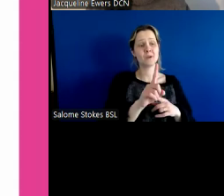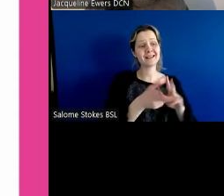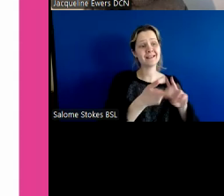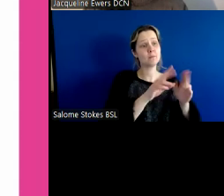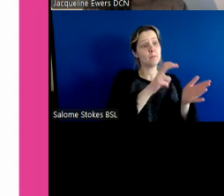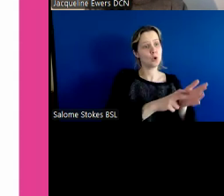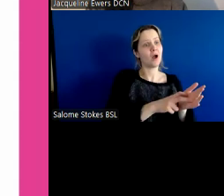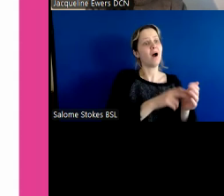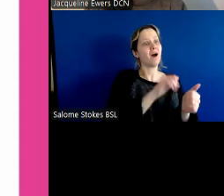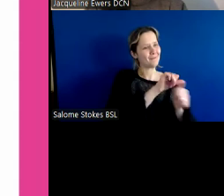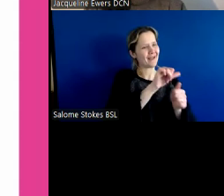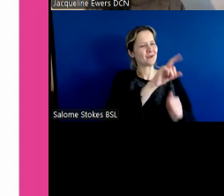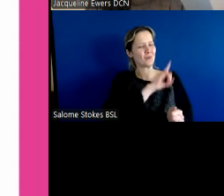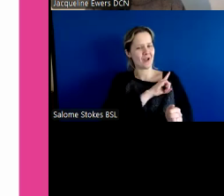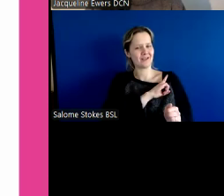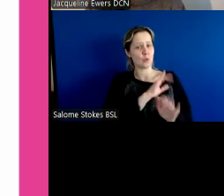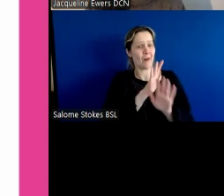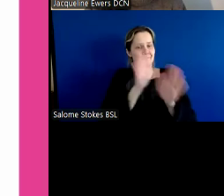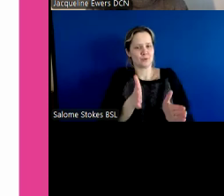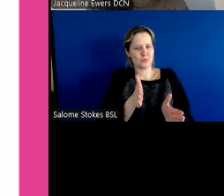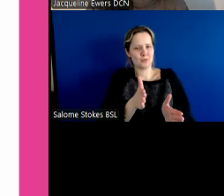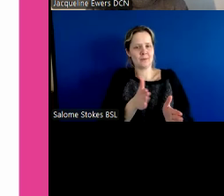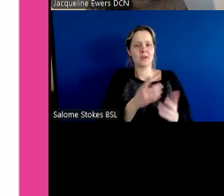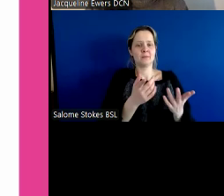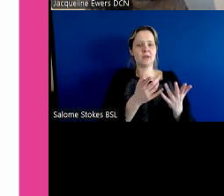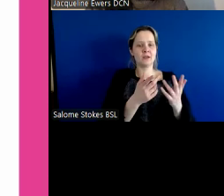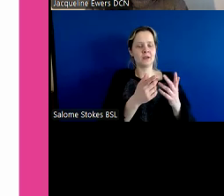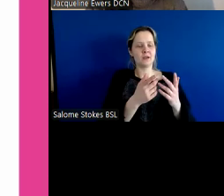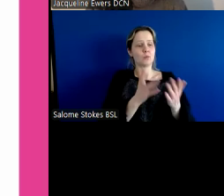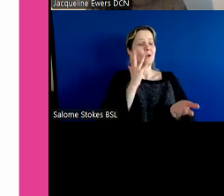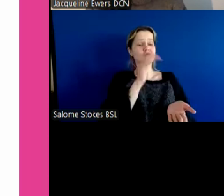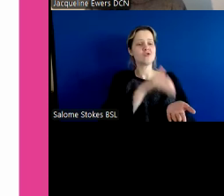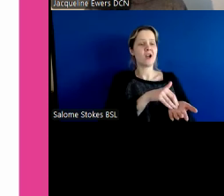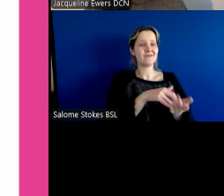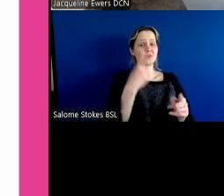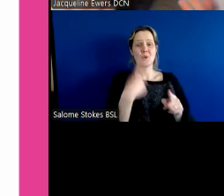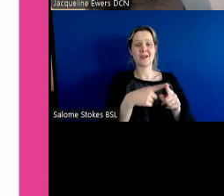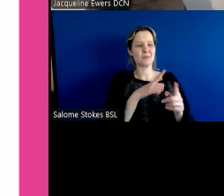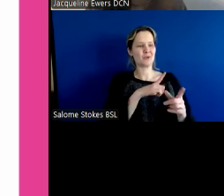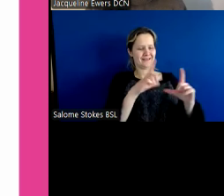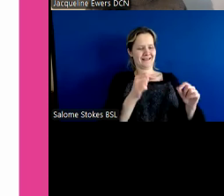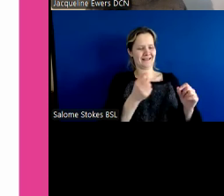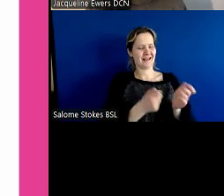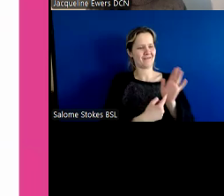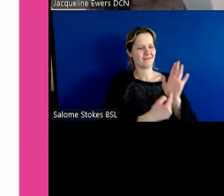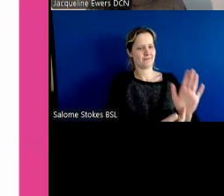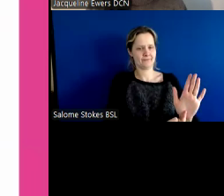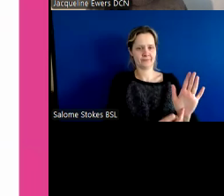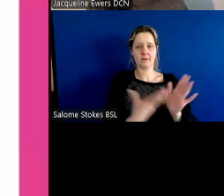Book a free general admission ticket to help save time on arrival. Receive updates ahead of your visit.